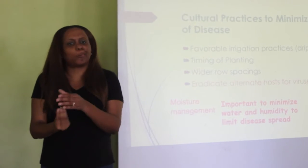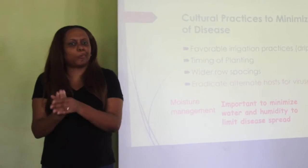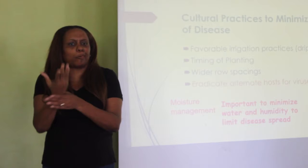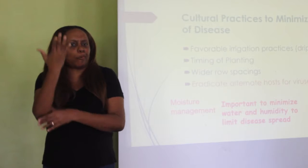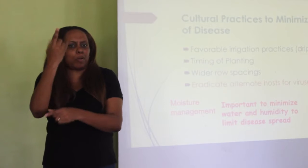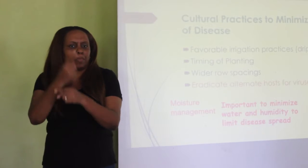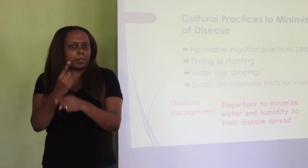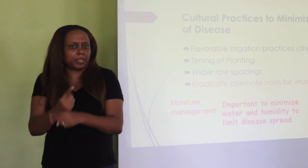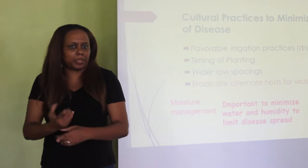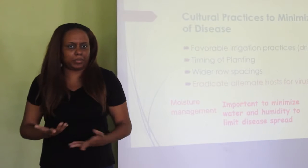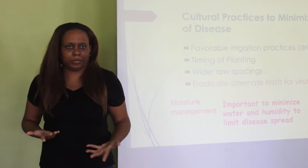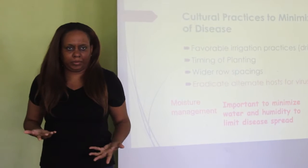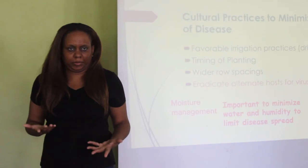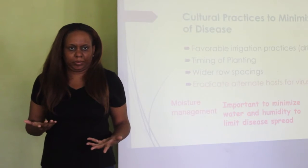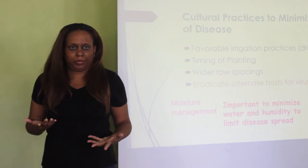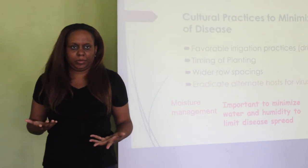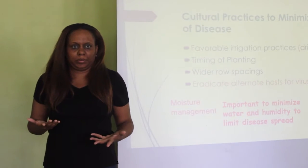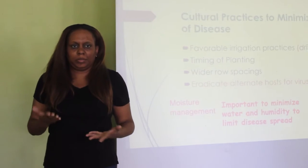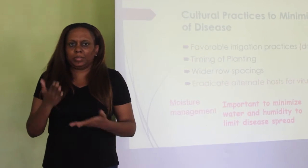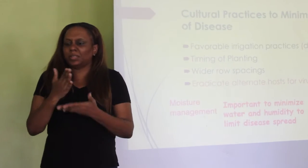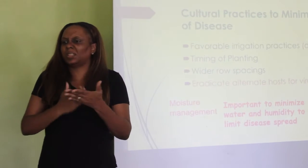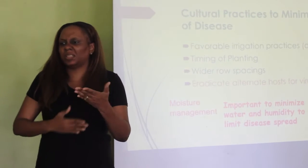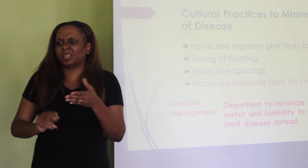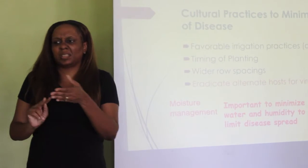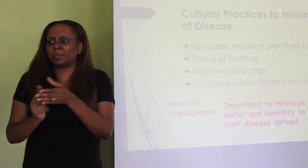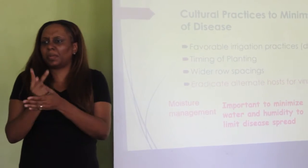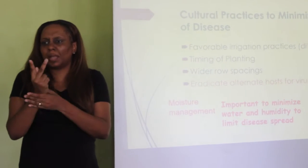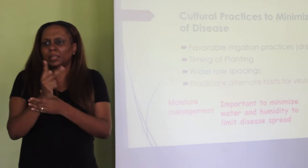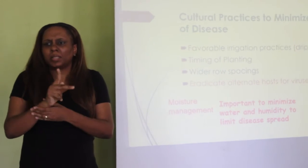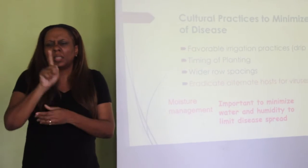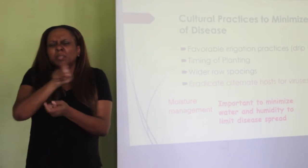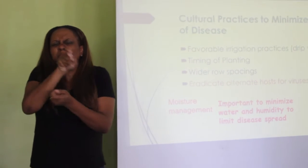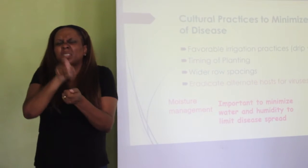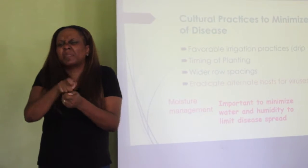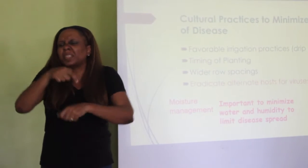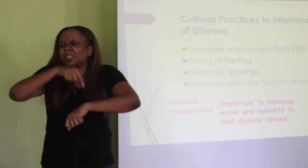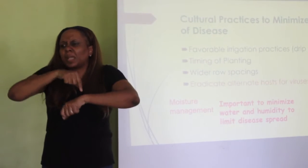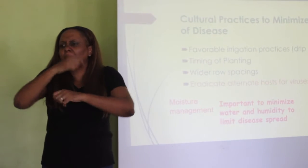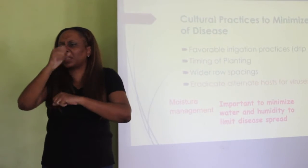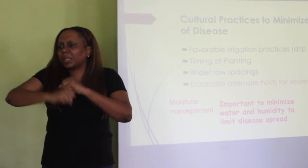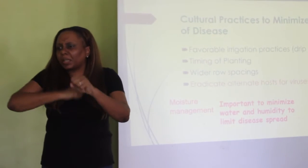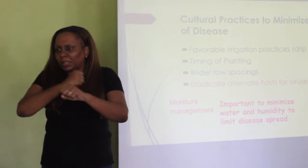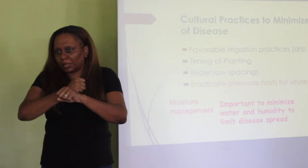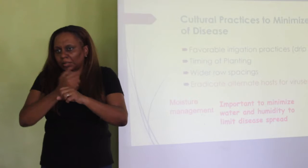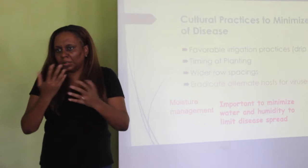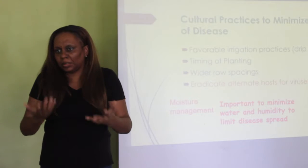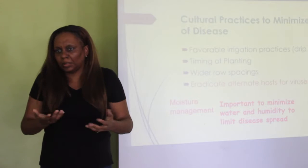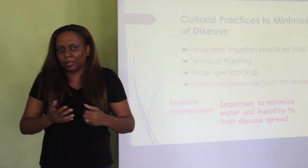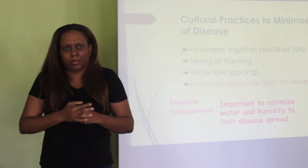dealt with before uh rather it's very very great will affect and cause the plant to become ill